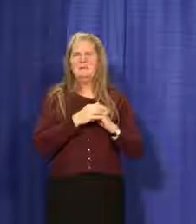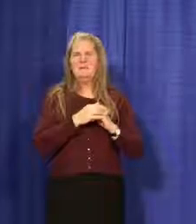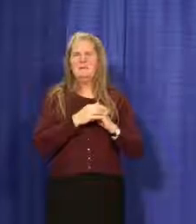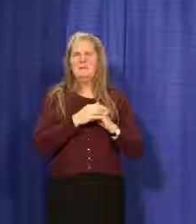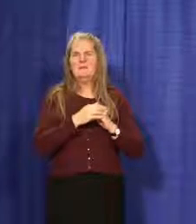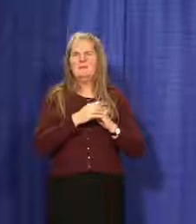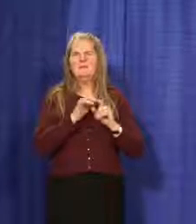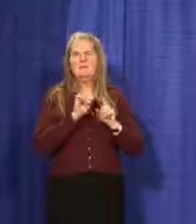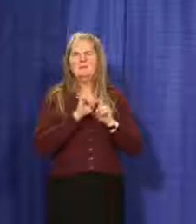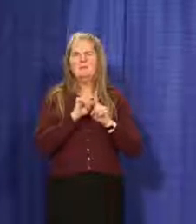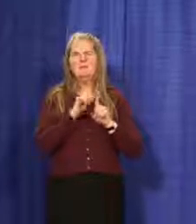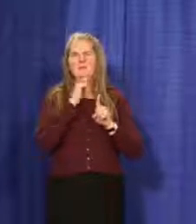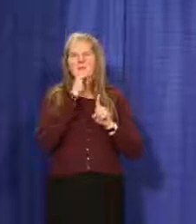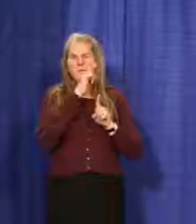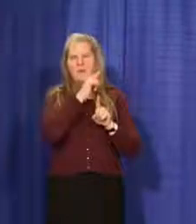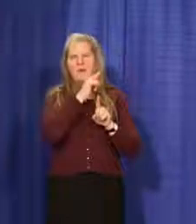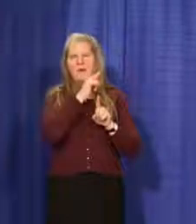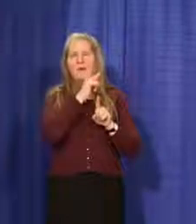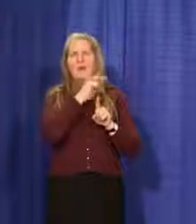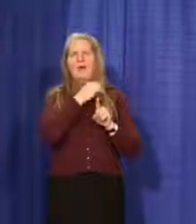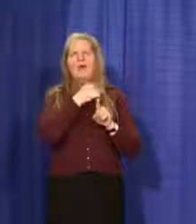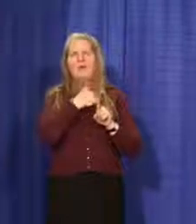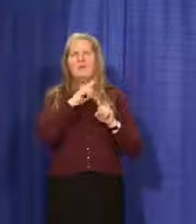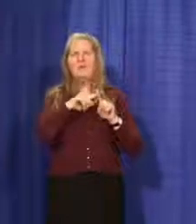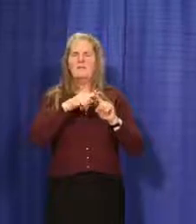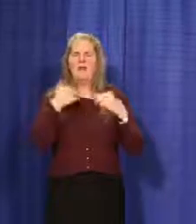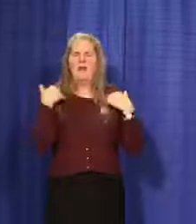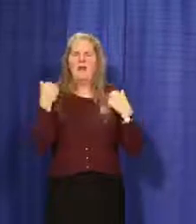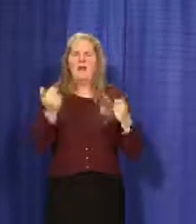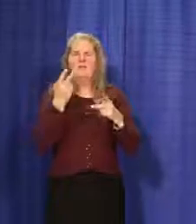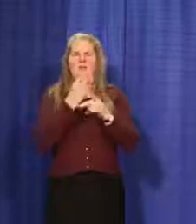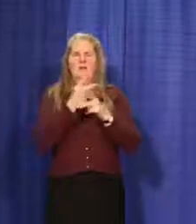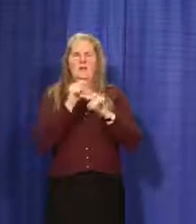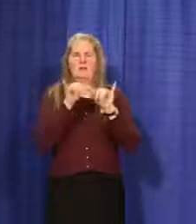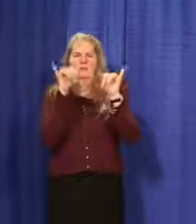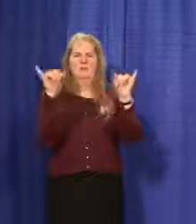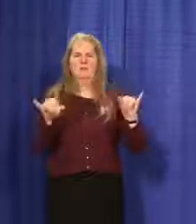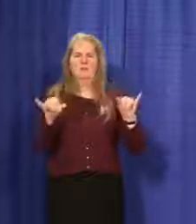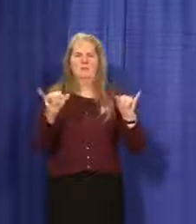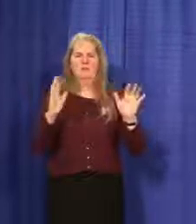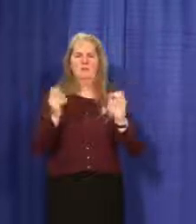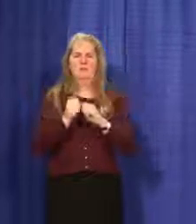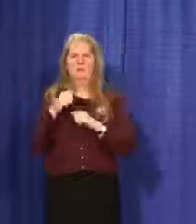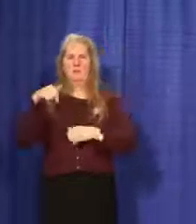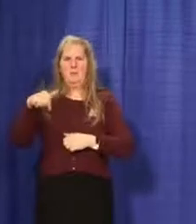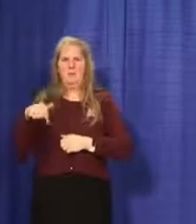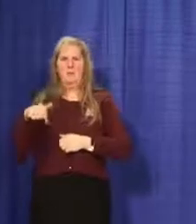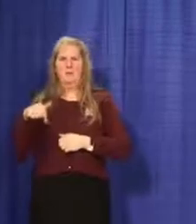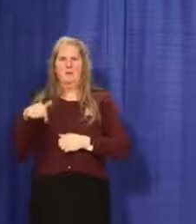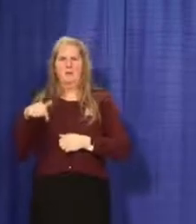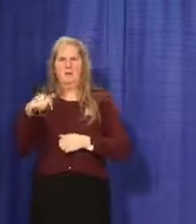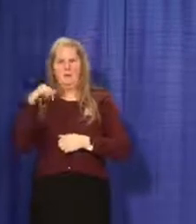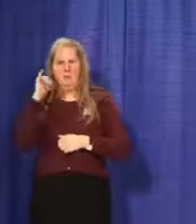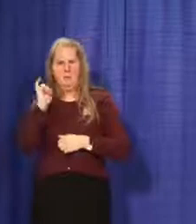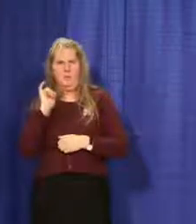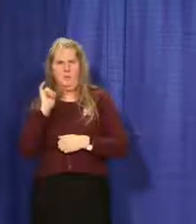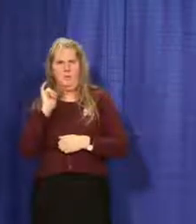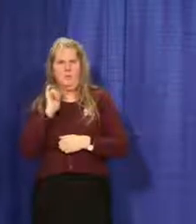They have decentralized and different healthcare systems,